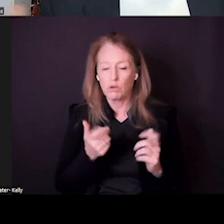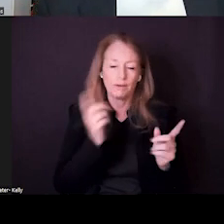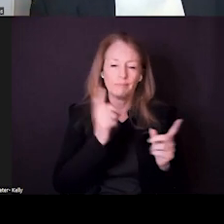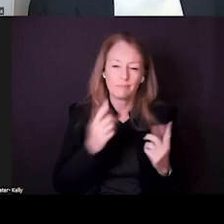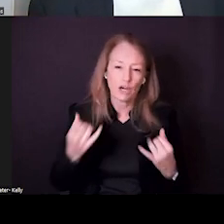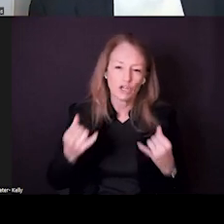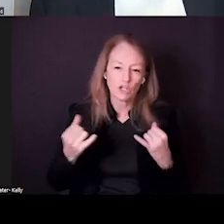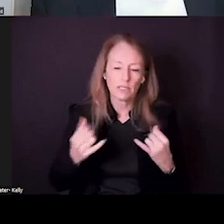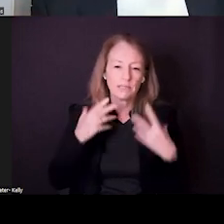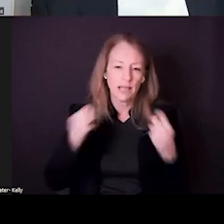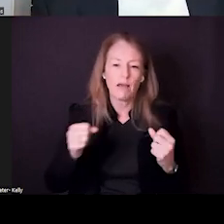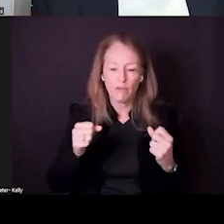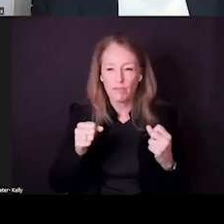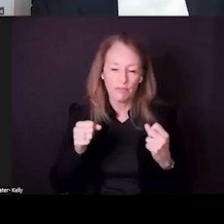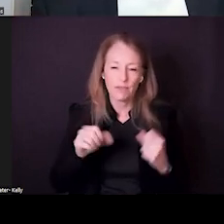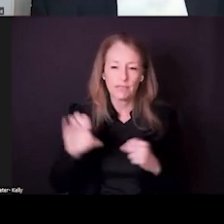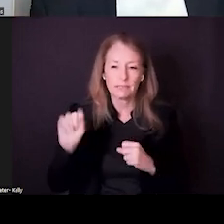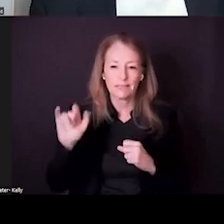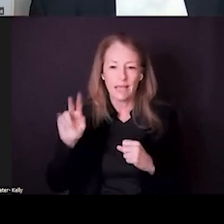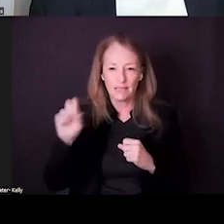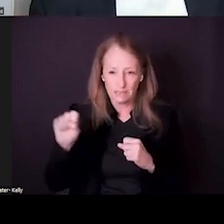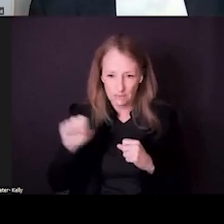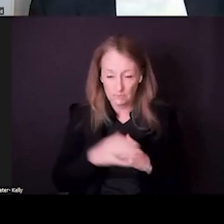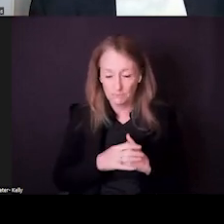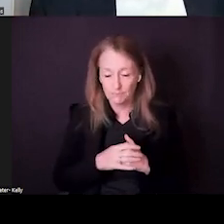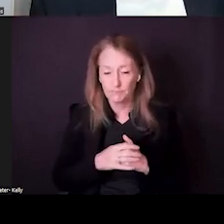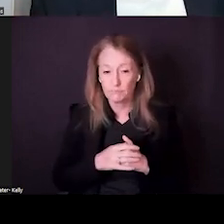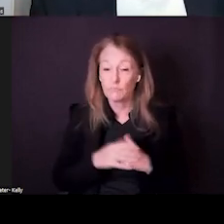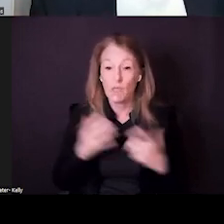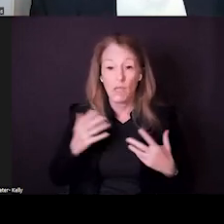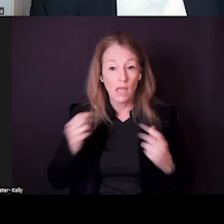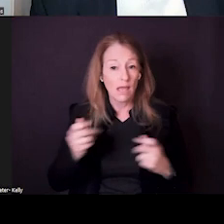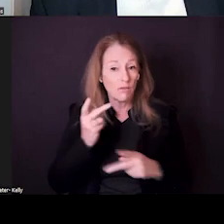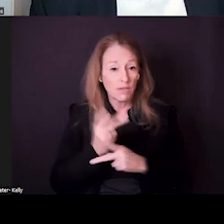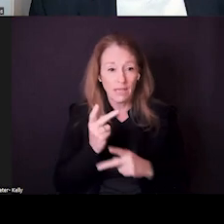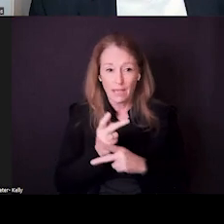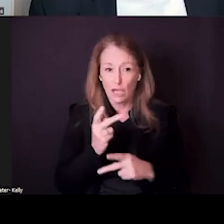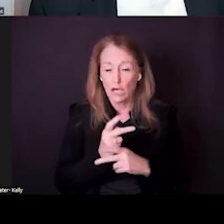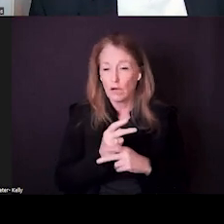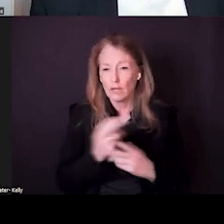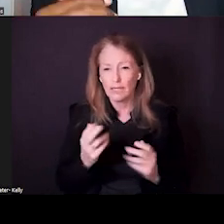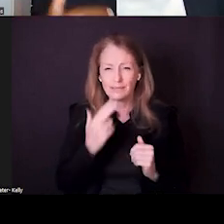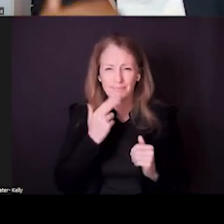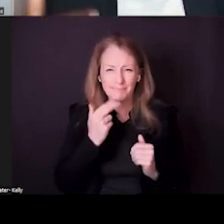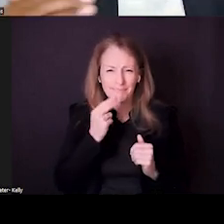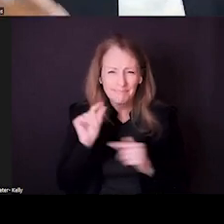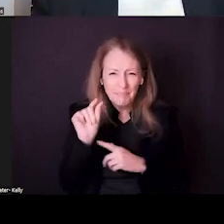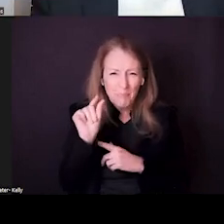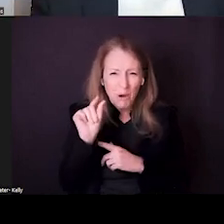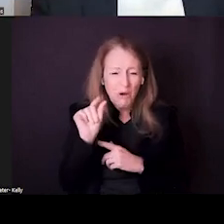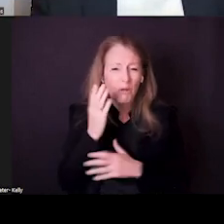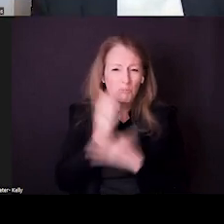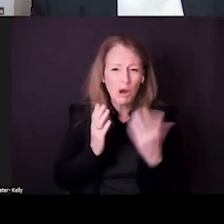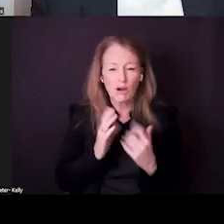YOU IS HEALTHCARE PLAYS A SMALL PART IN HOW HEALTHY WE ARE AS